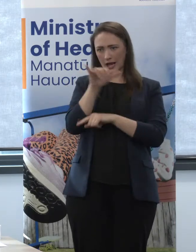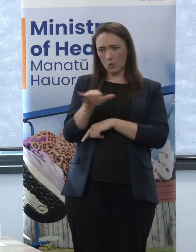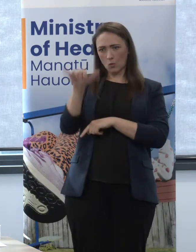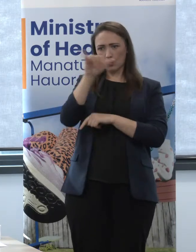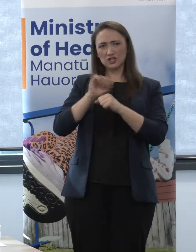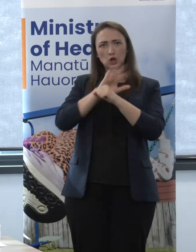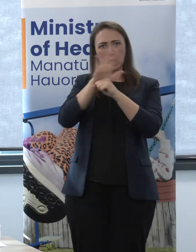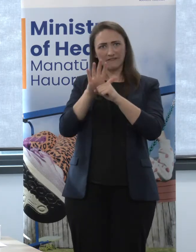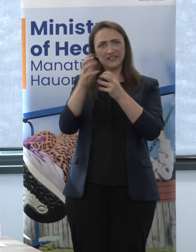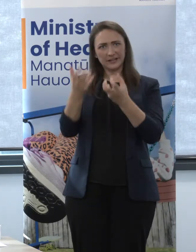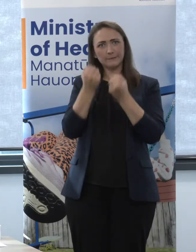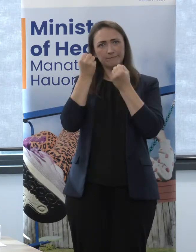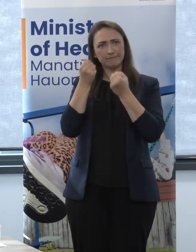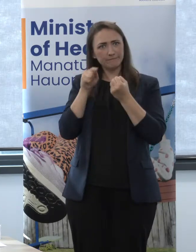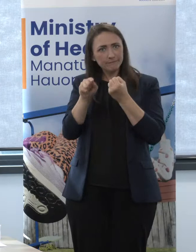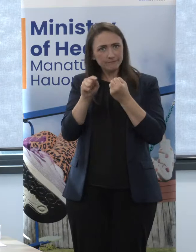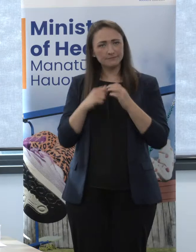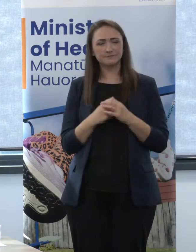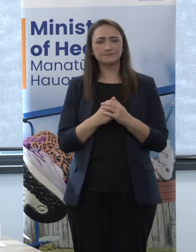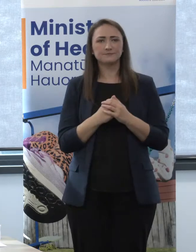arrivals are getting PCR yen -- and whole gene sequencing. This gives additional